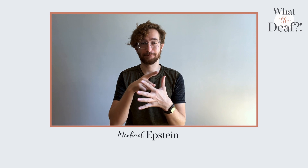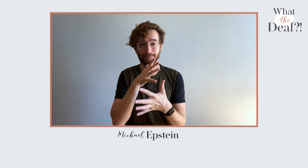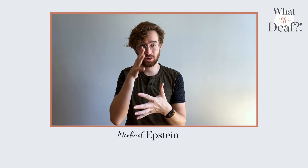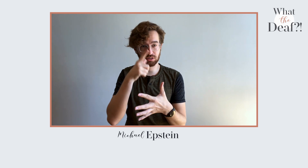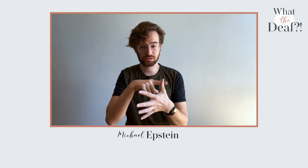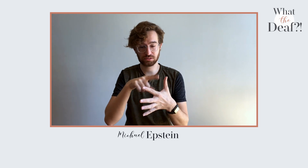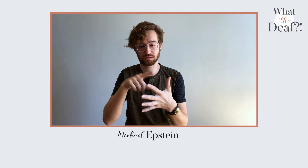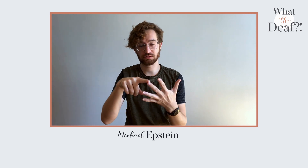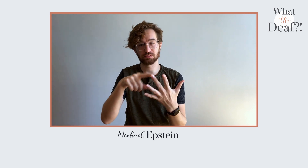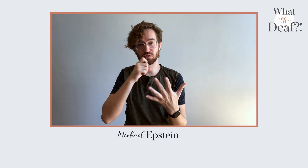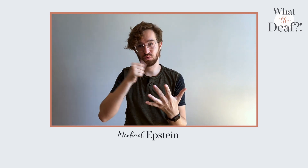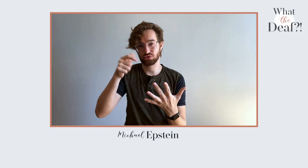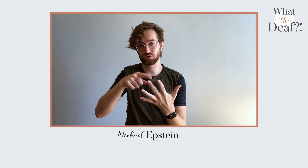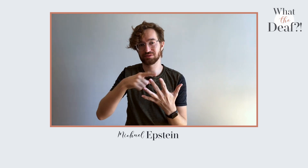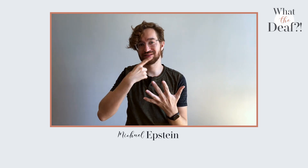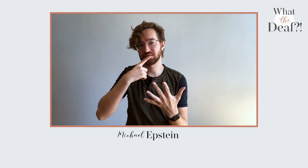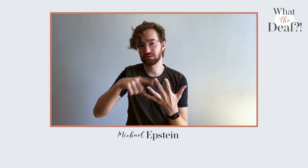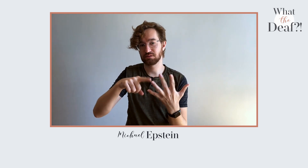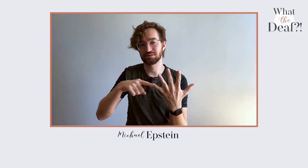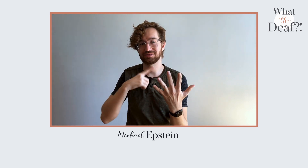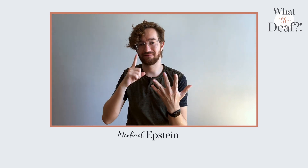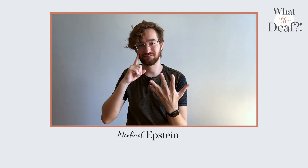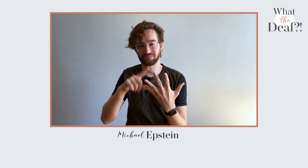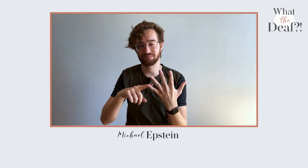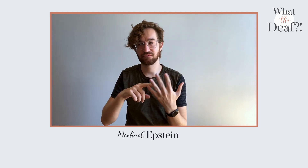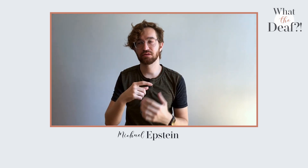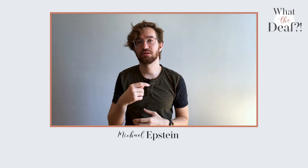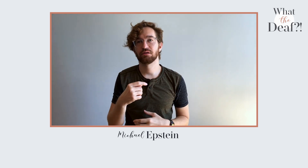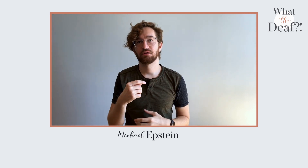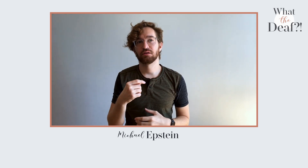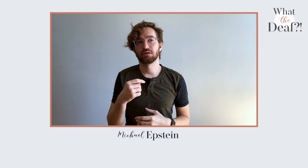My two parents, and then like I said, my older sibling who is hearing, and then myself and my younger brother who is deaf.